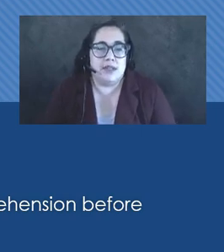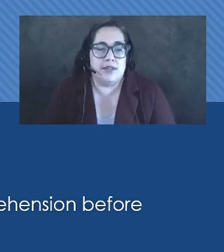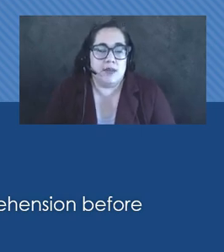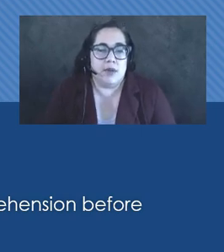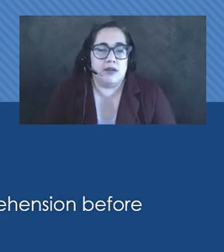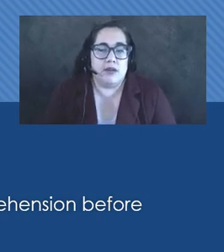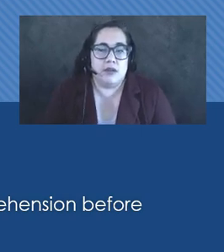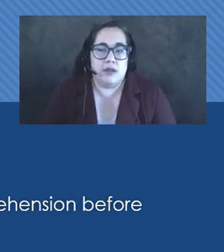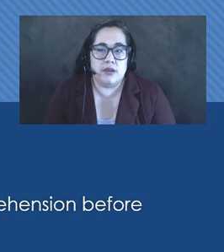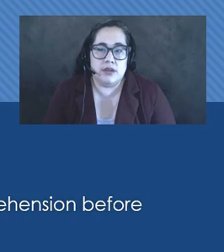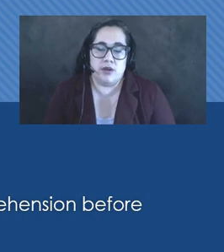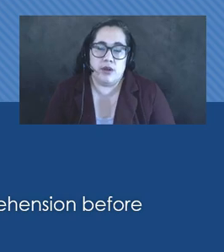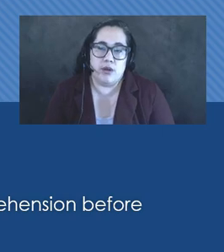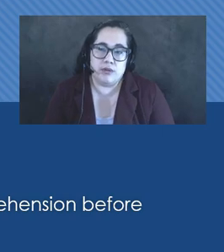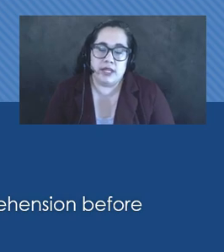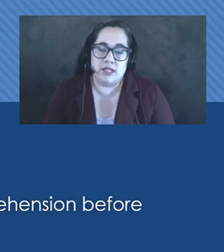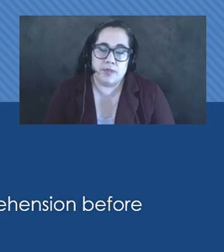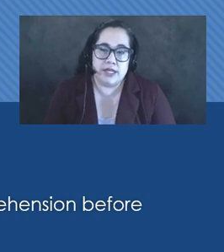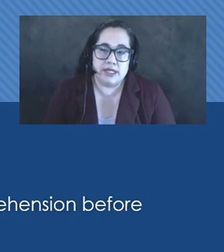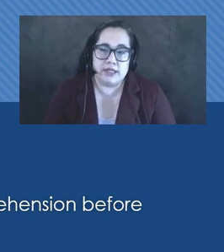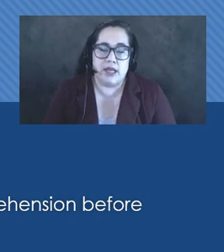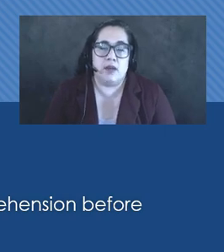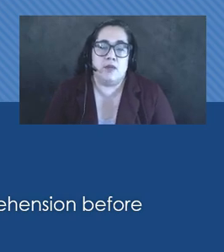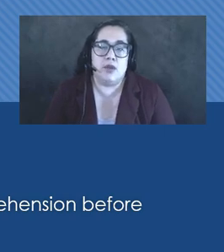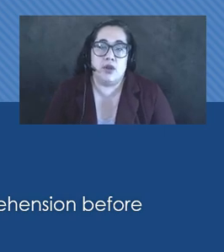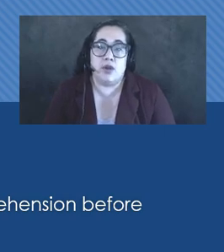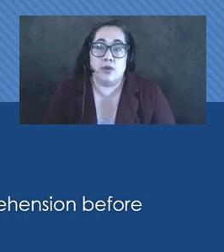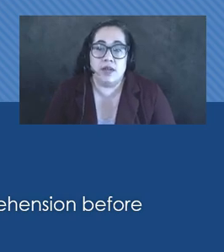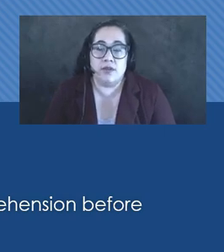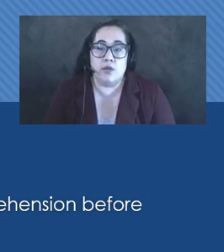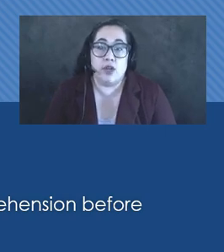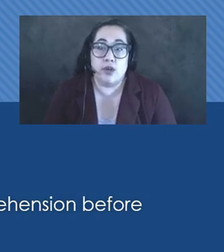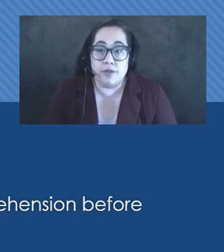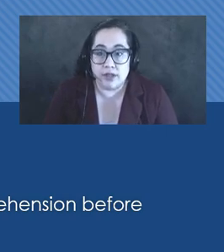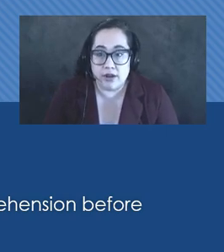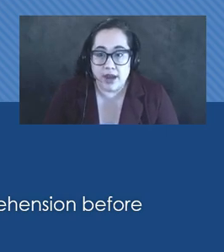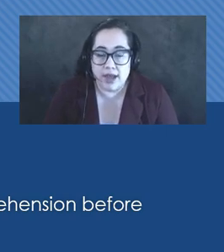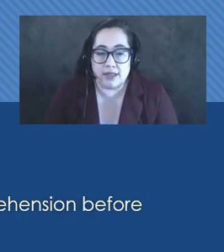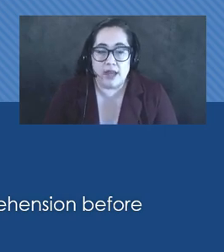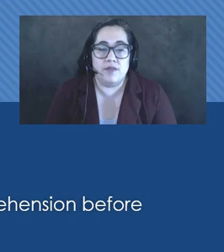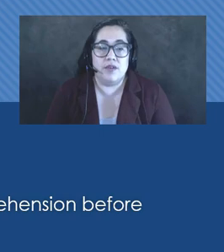to think about your own experience and your own level and where you feel you're at. And if you